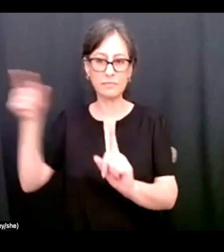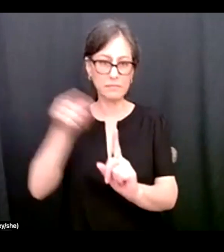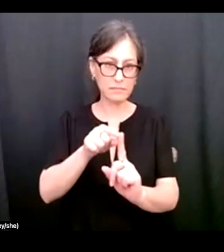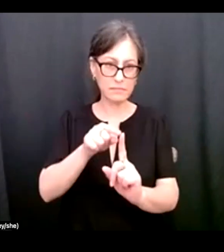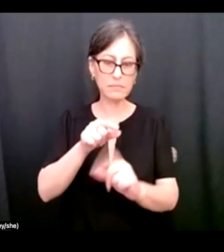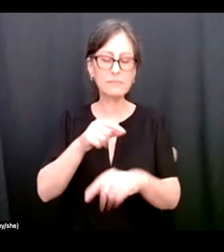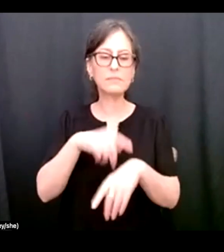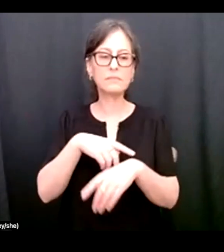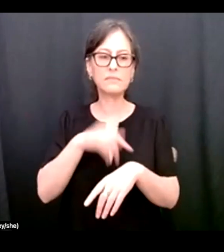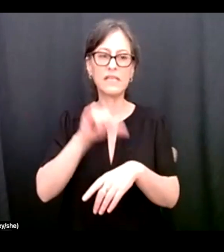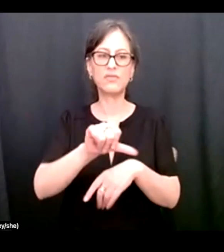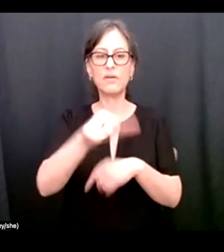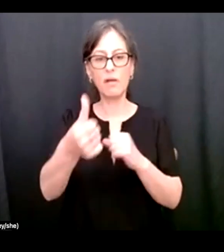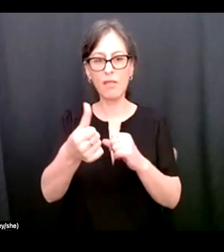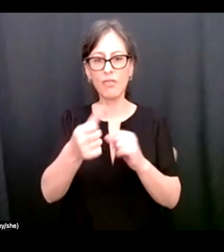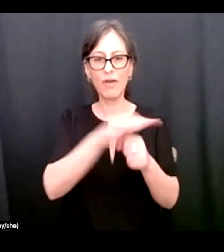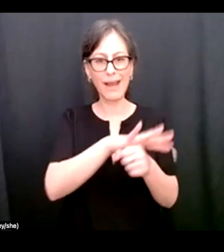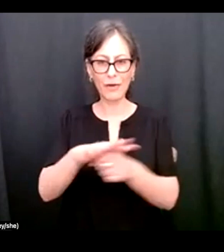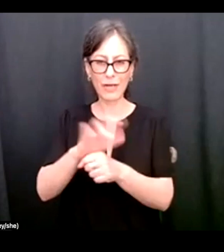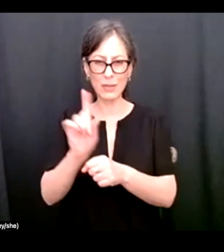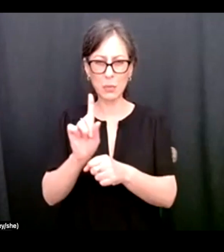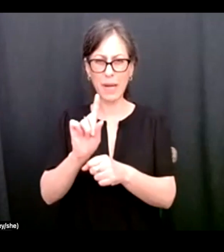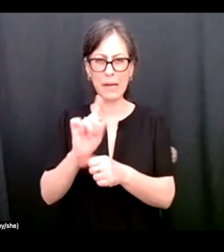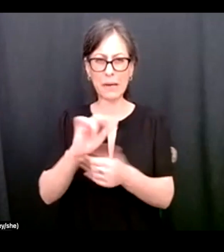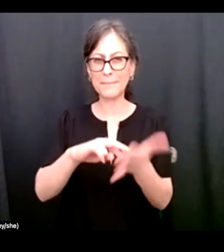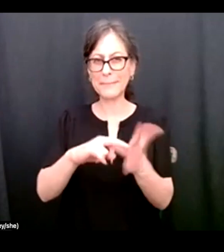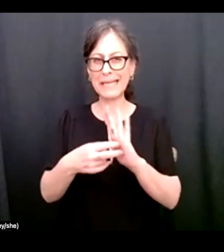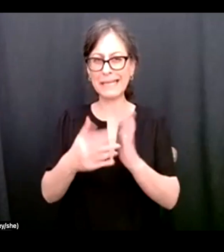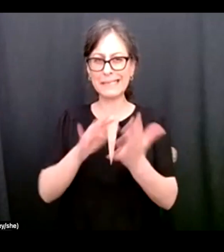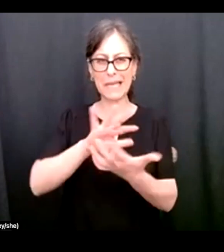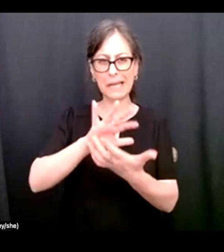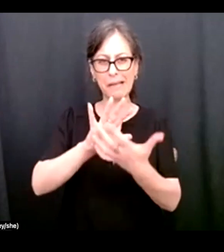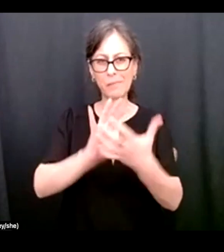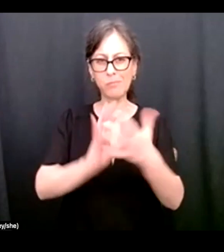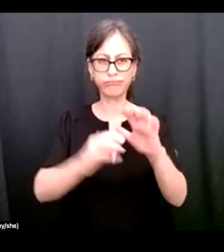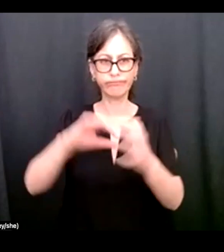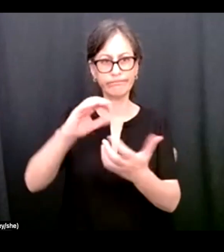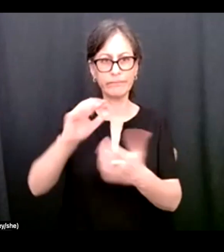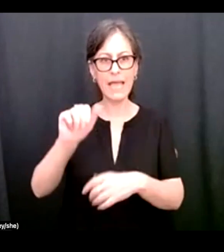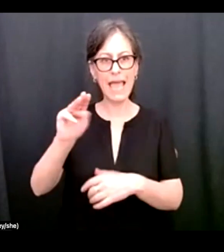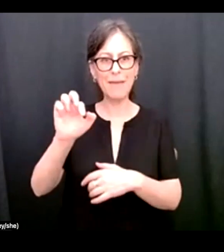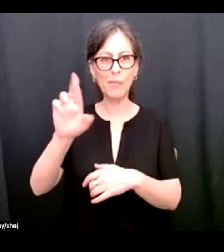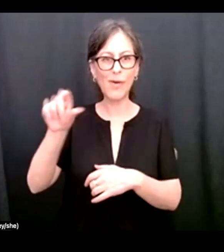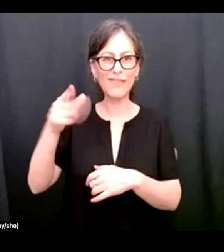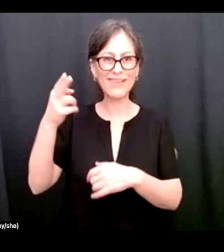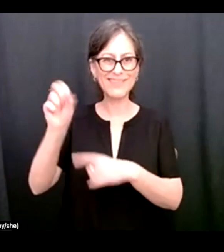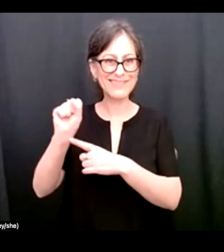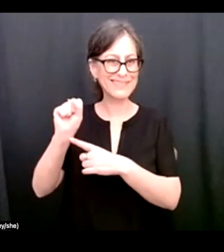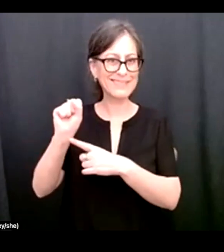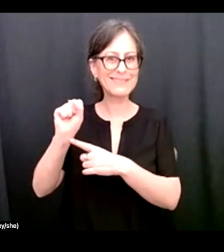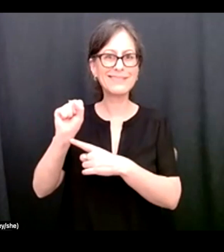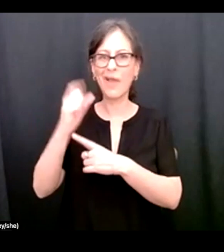as other areas where meaning is kind of amorphous and constantly changing.